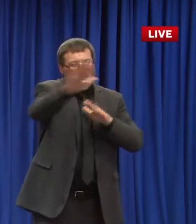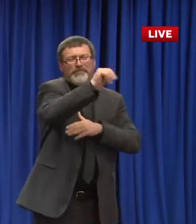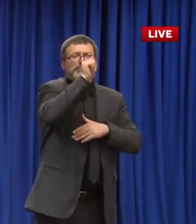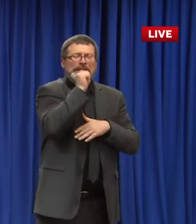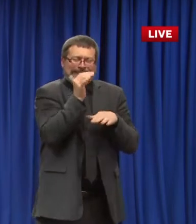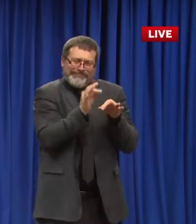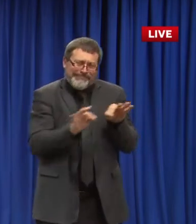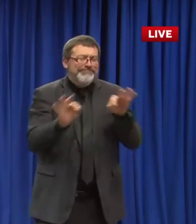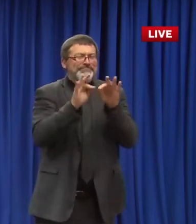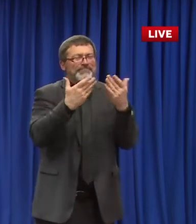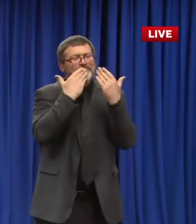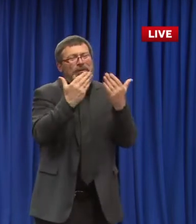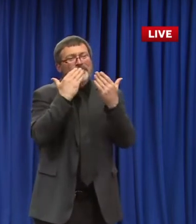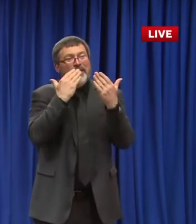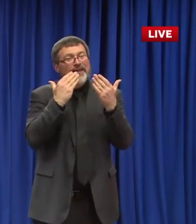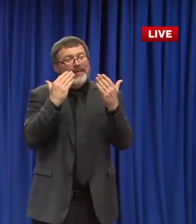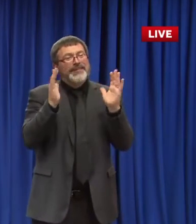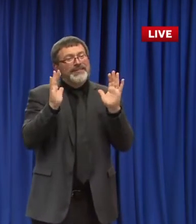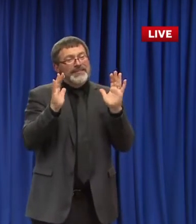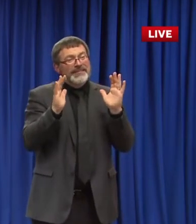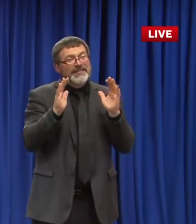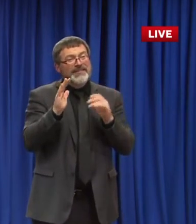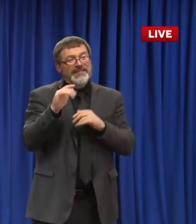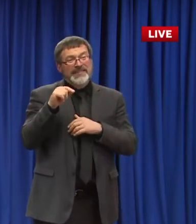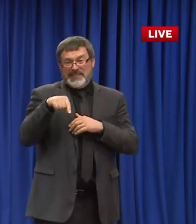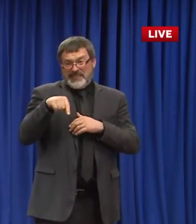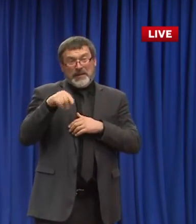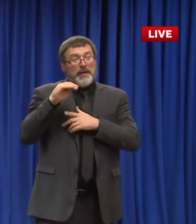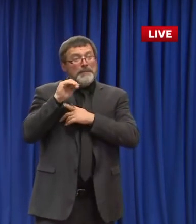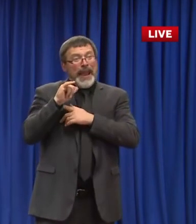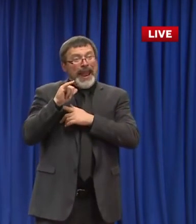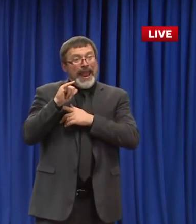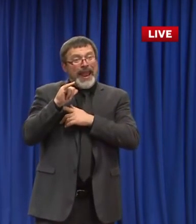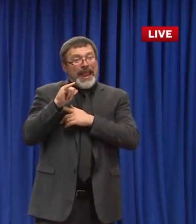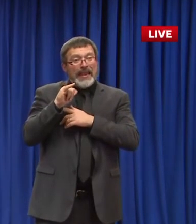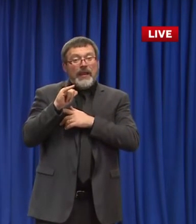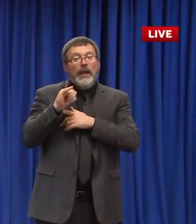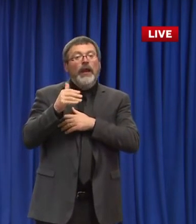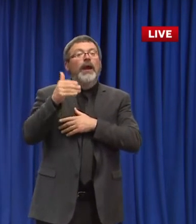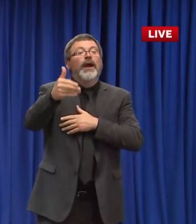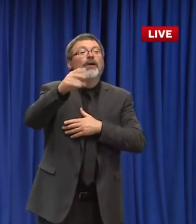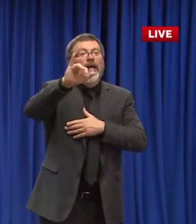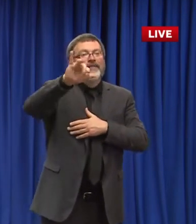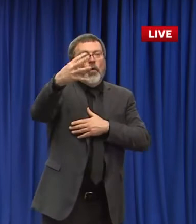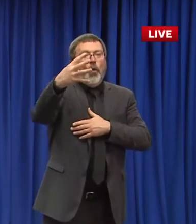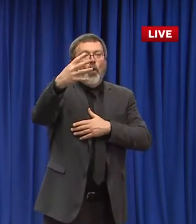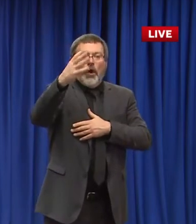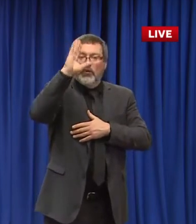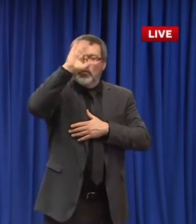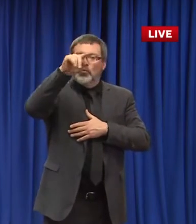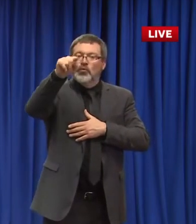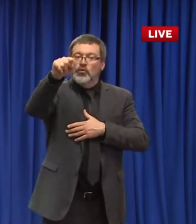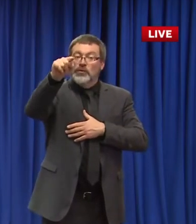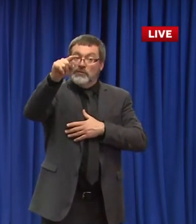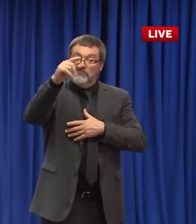HAVE THAT DISCIPLINE, WE’RE GOING TO COME OUT I THINK IN A VERY VERY STRONG POSITION IN THE LONG RUN. IT’S ONLY MAY. IT’S NOT JULY 4TH. THANK GOODNESS.